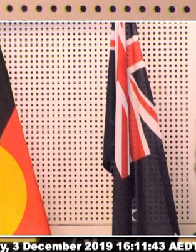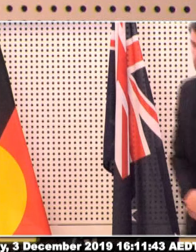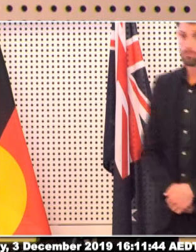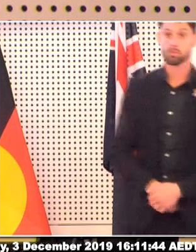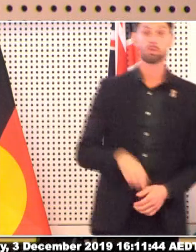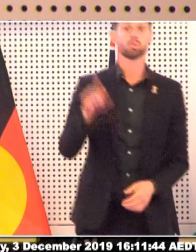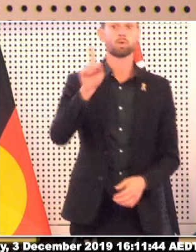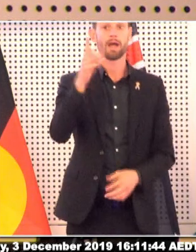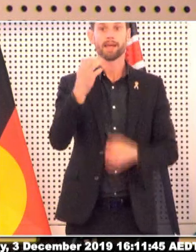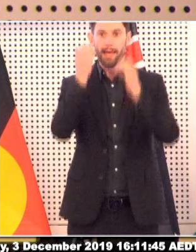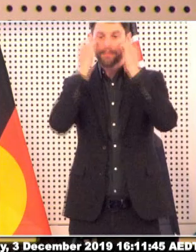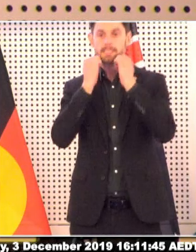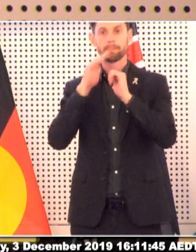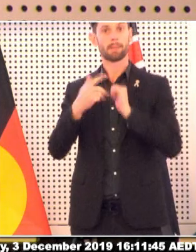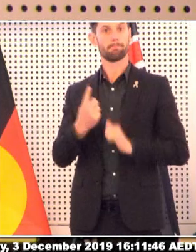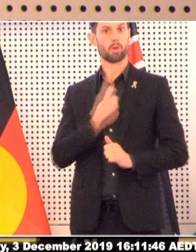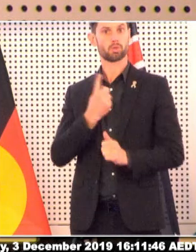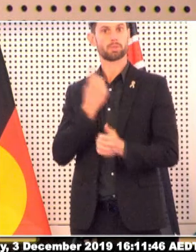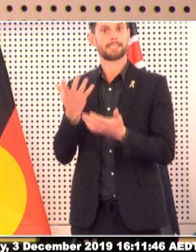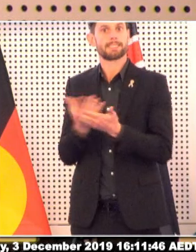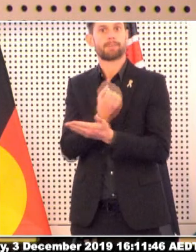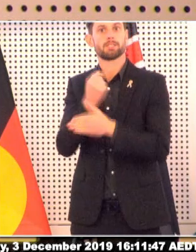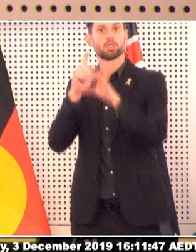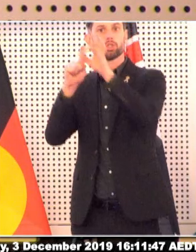question asked by counsel assisting around the lack of data, and then an exchange